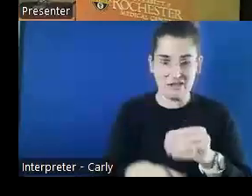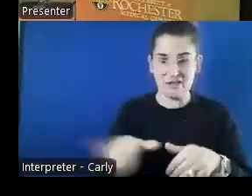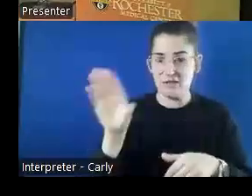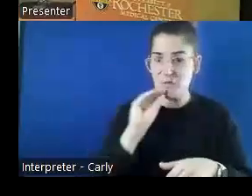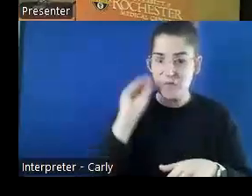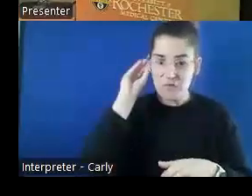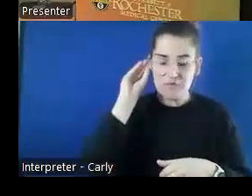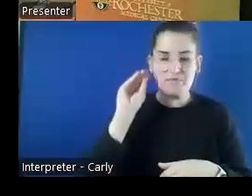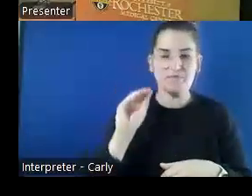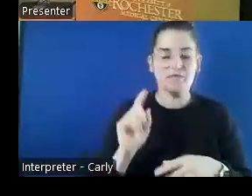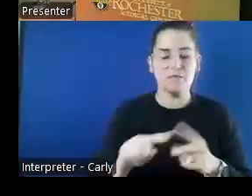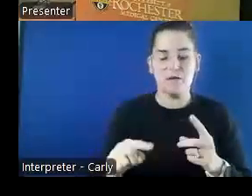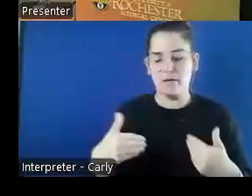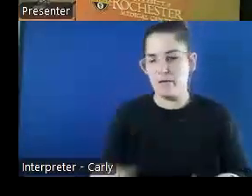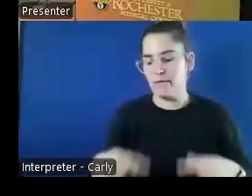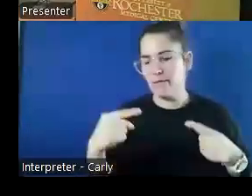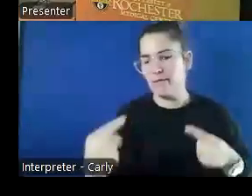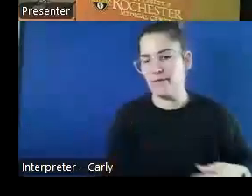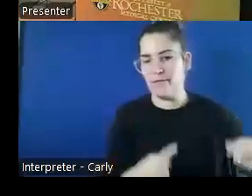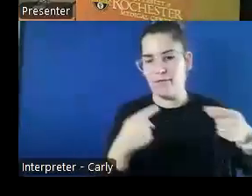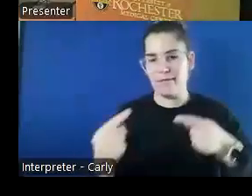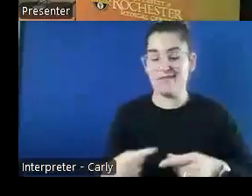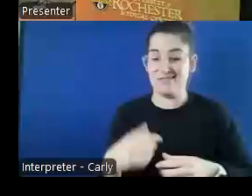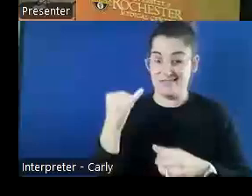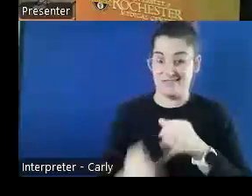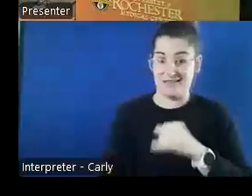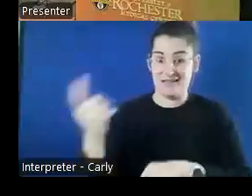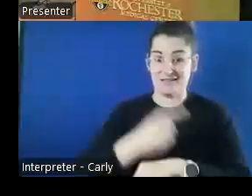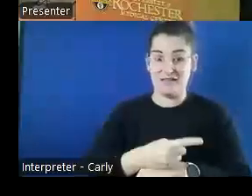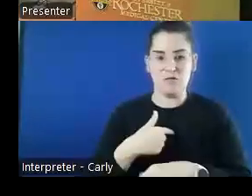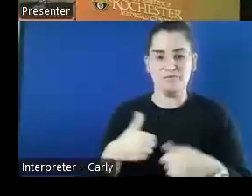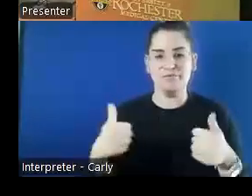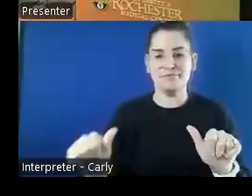it was just such a struggle and on this last day we were trying to get it I was like we were like